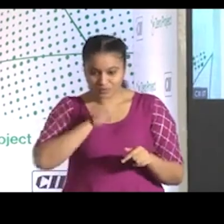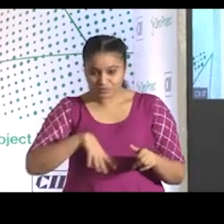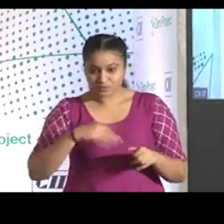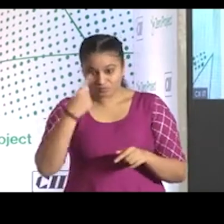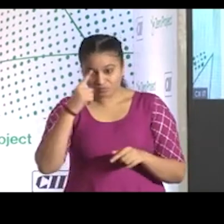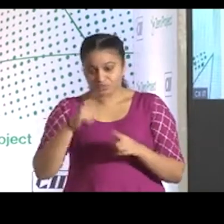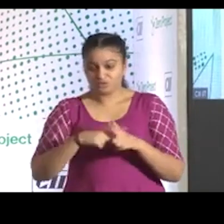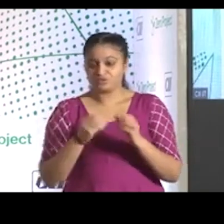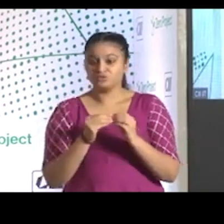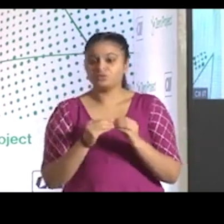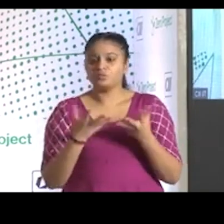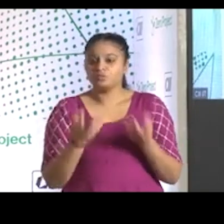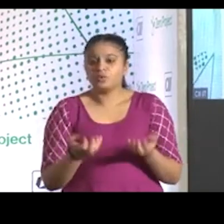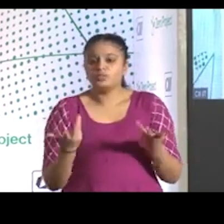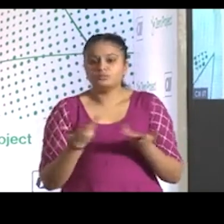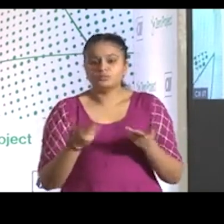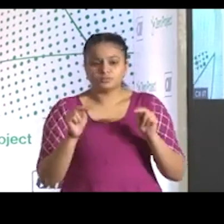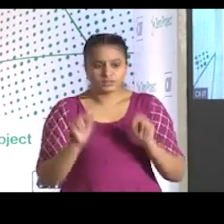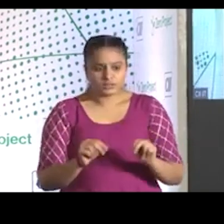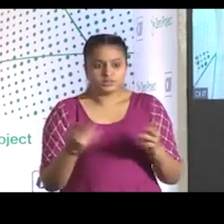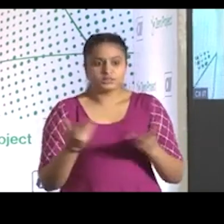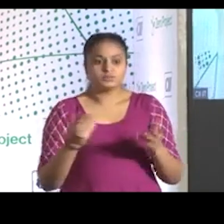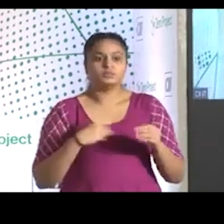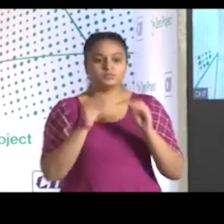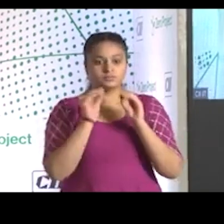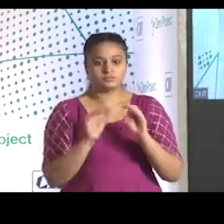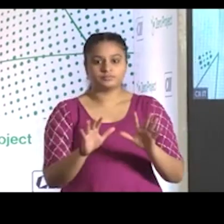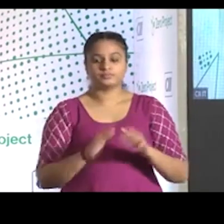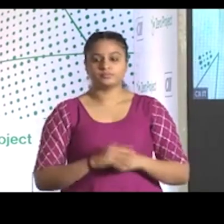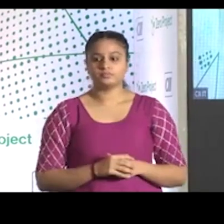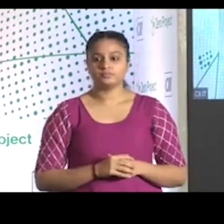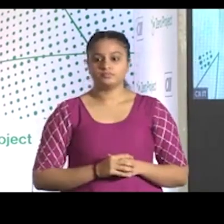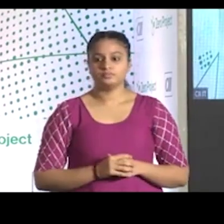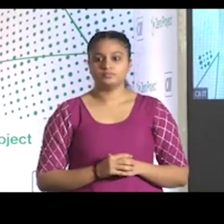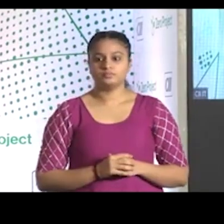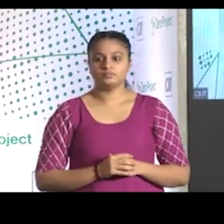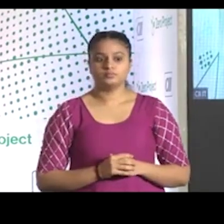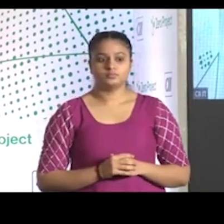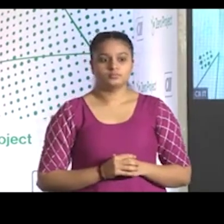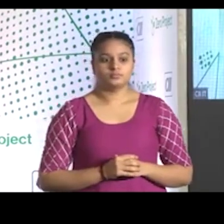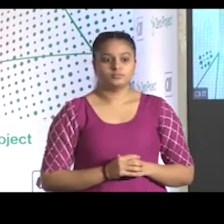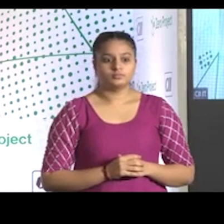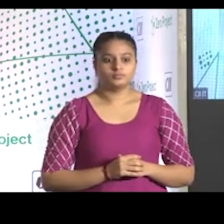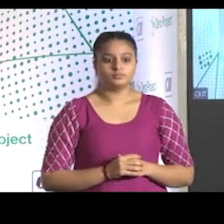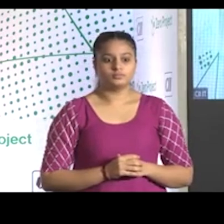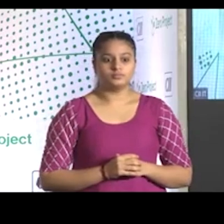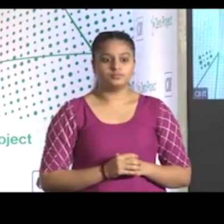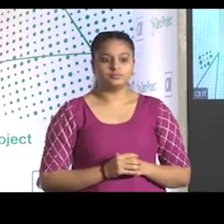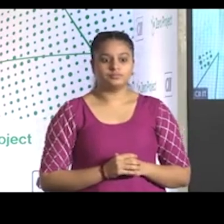Then we released a playbook for accessible events.